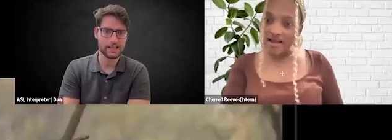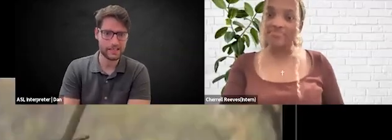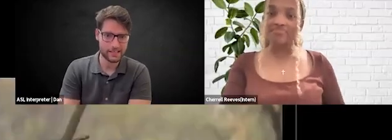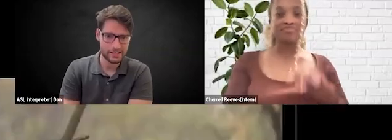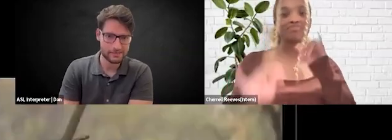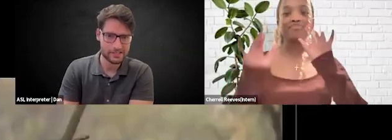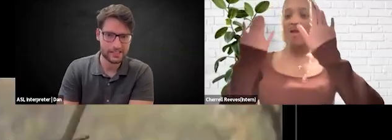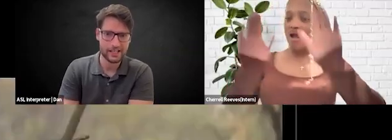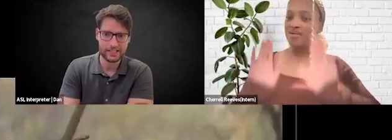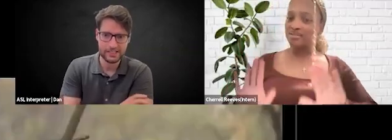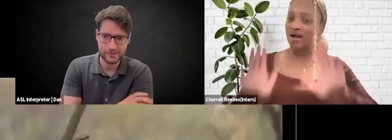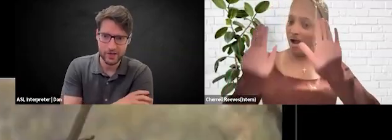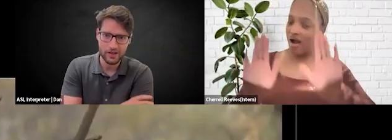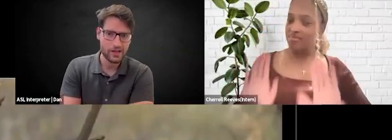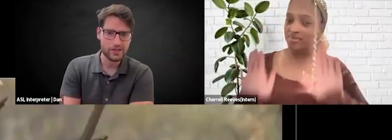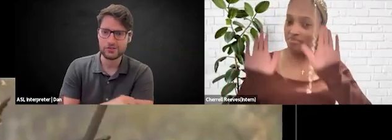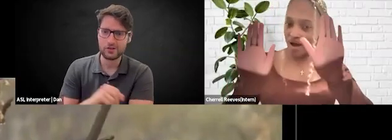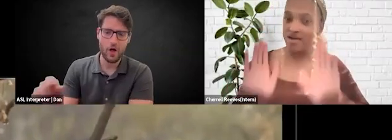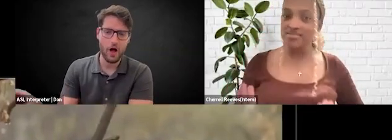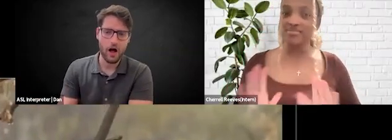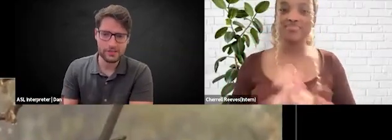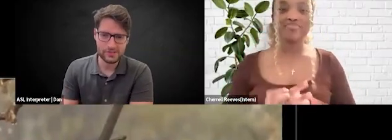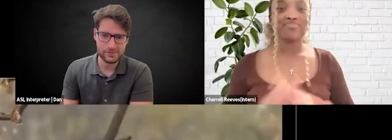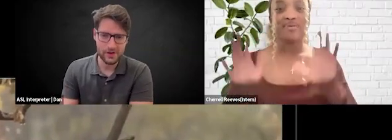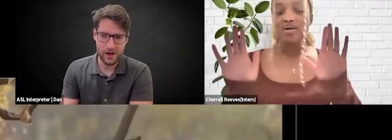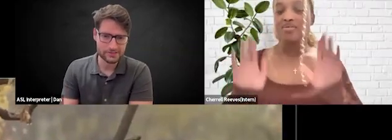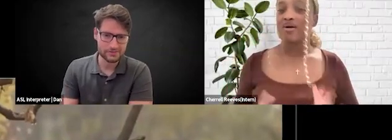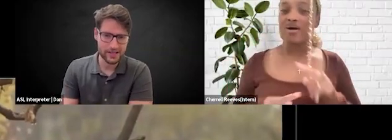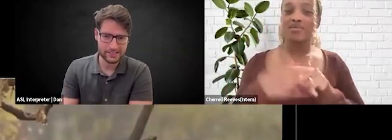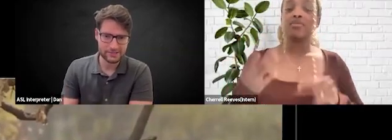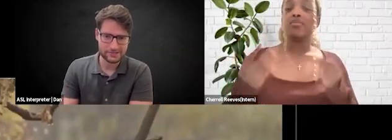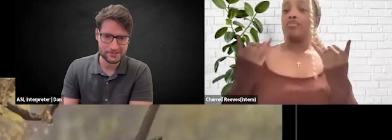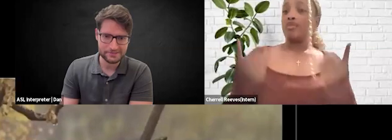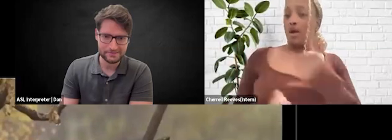A hyena. I'm seeing a hyena, as well. These are all awesome, awesome answers.